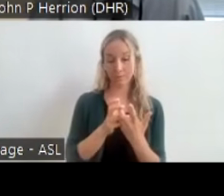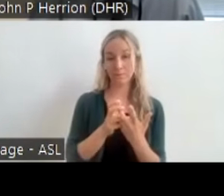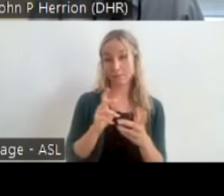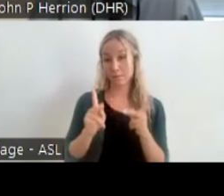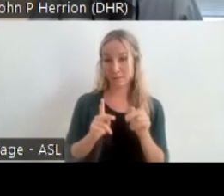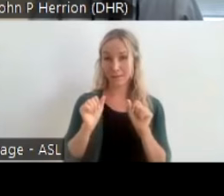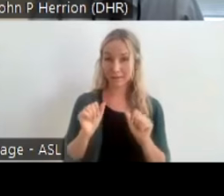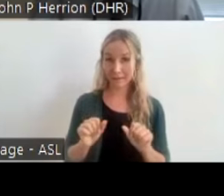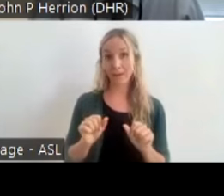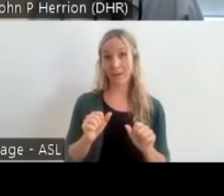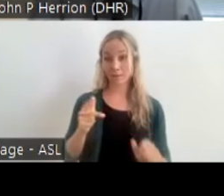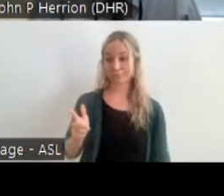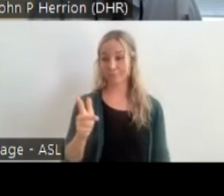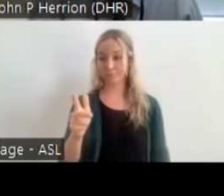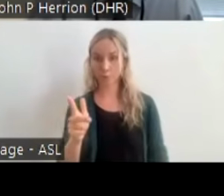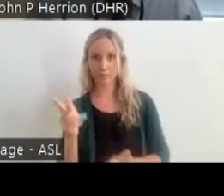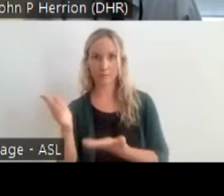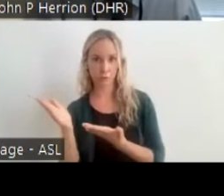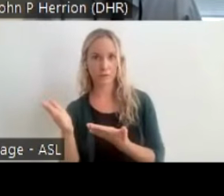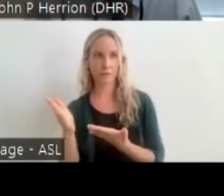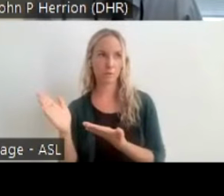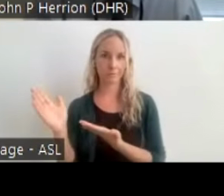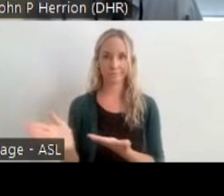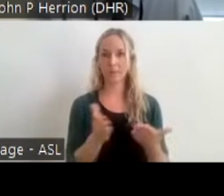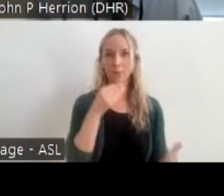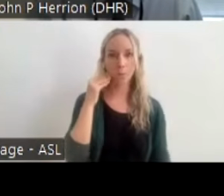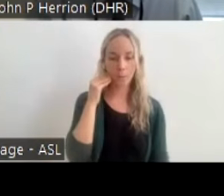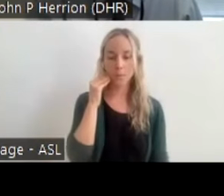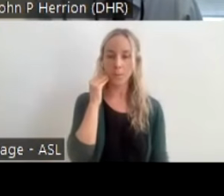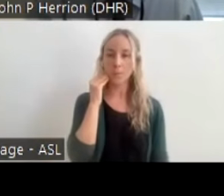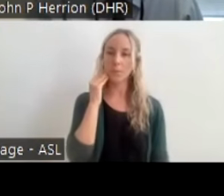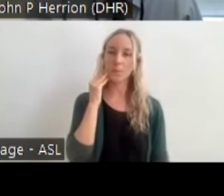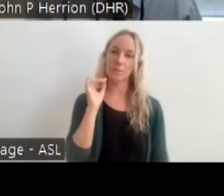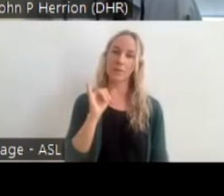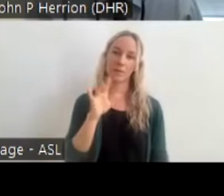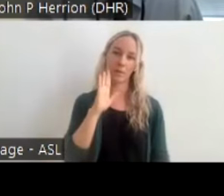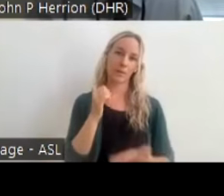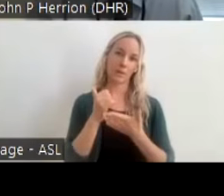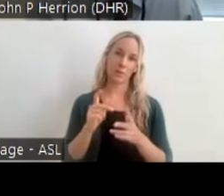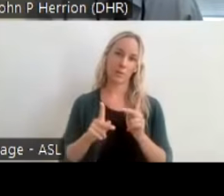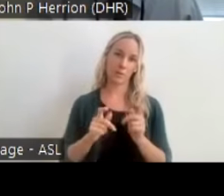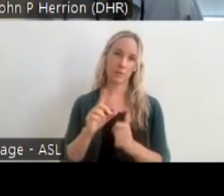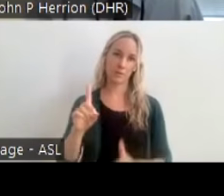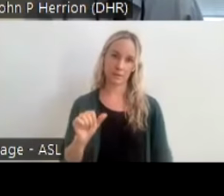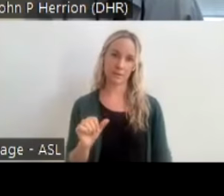And then the filing of the complaint if it gets refused ultimately, So filing a complaint, how do we do it? We